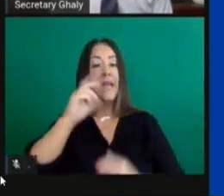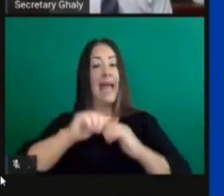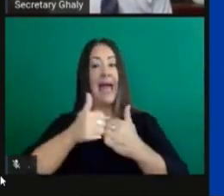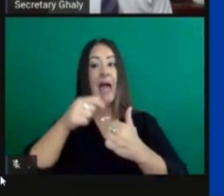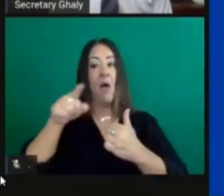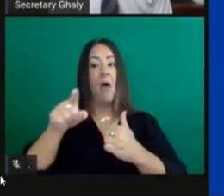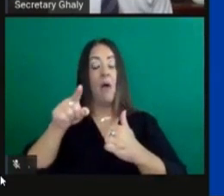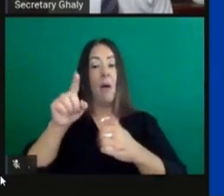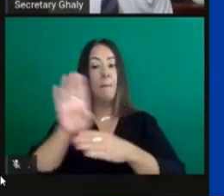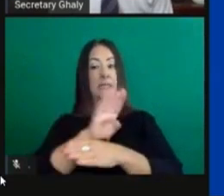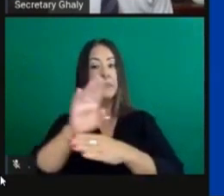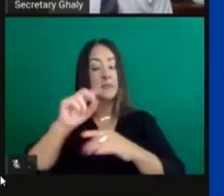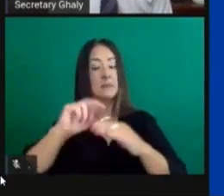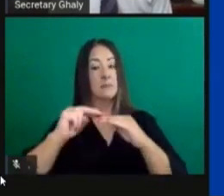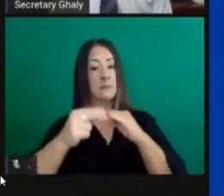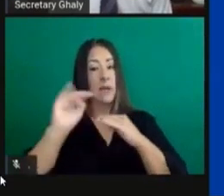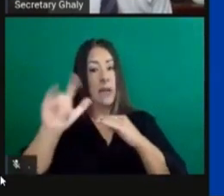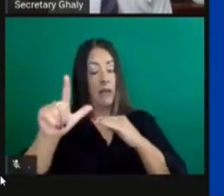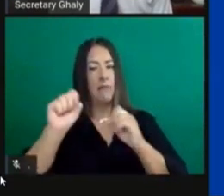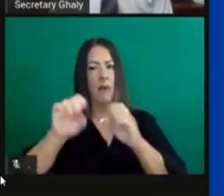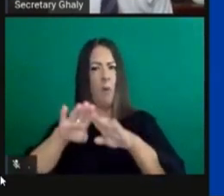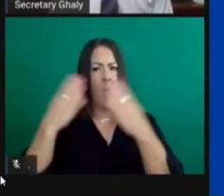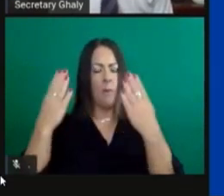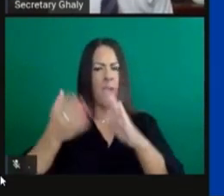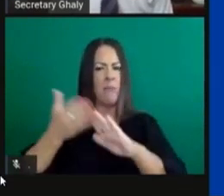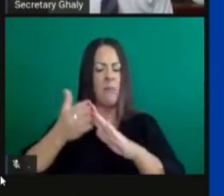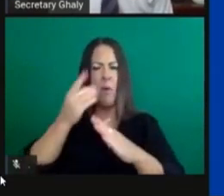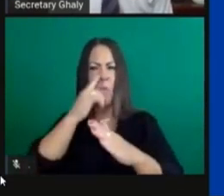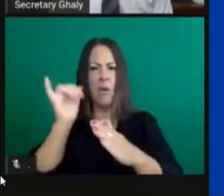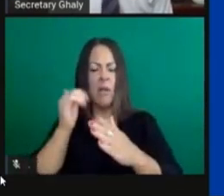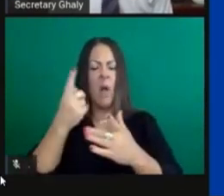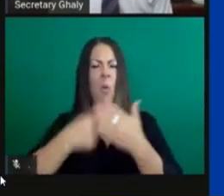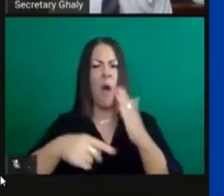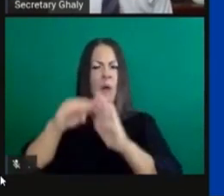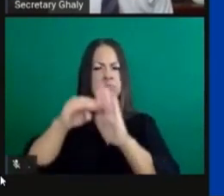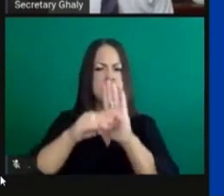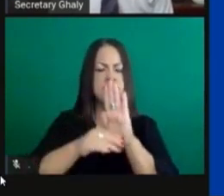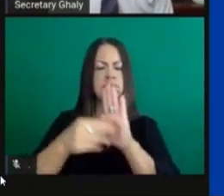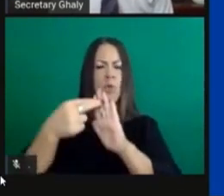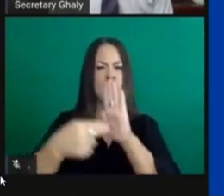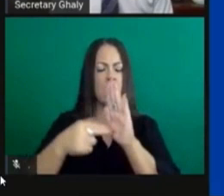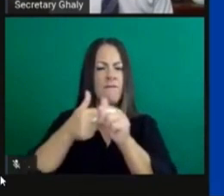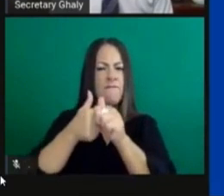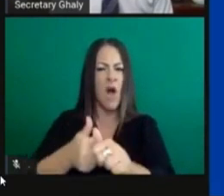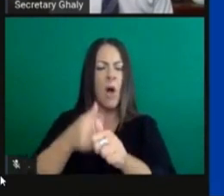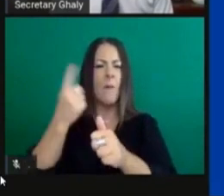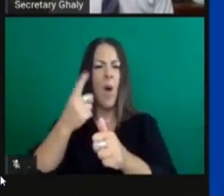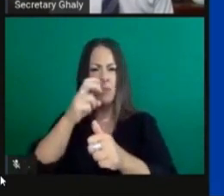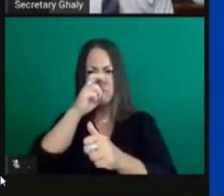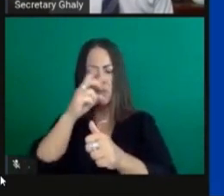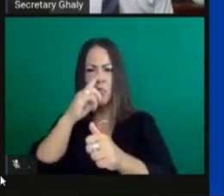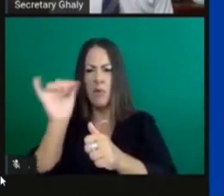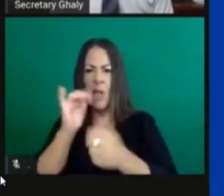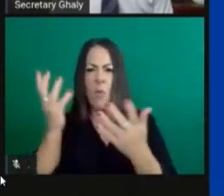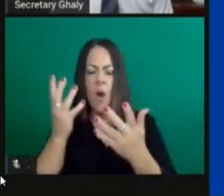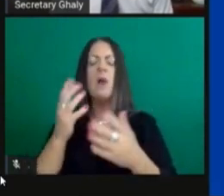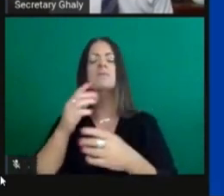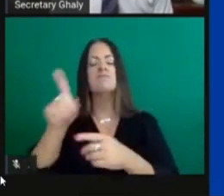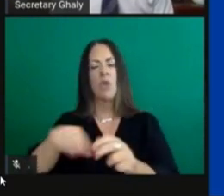ONCE AGAIN. SO WIDESPREAD STATEWIDE.